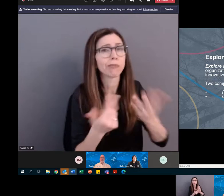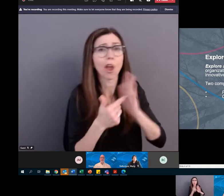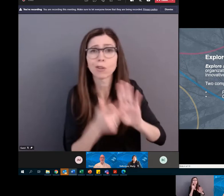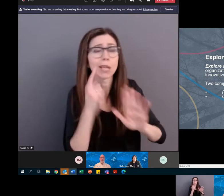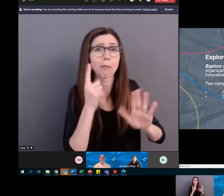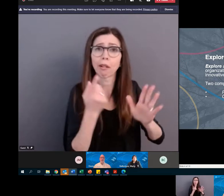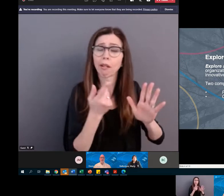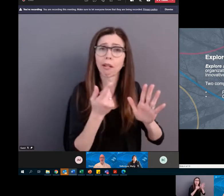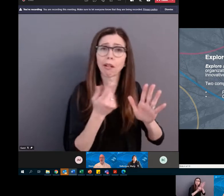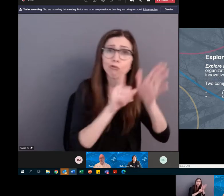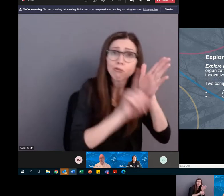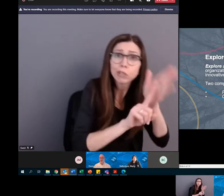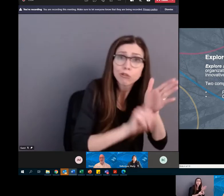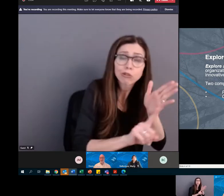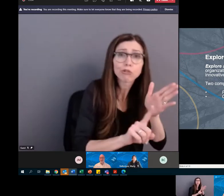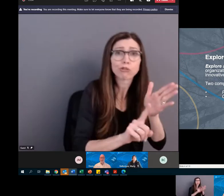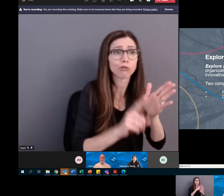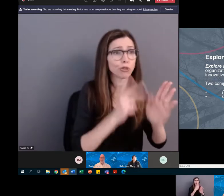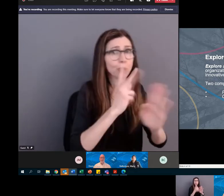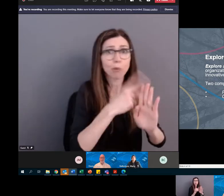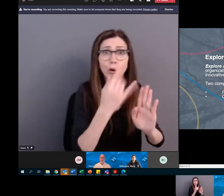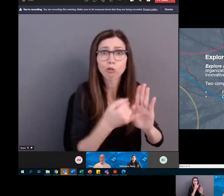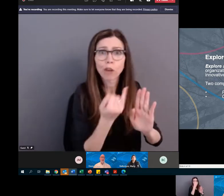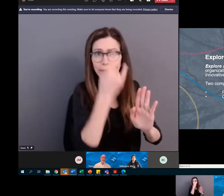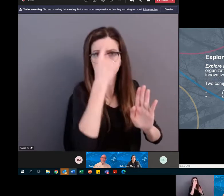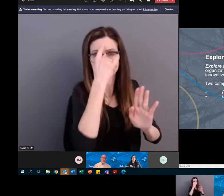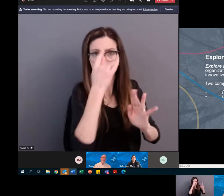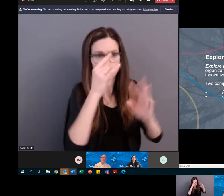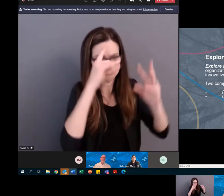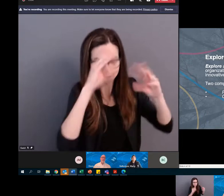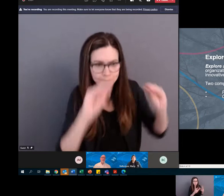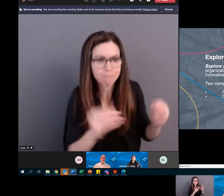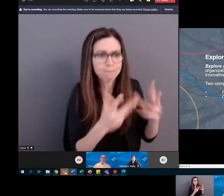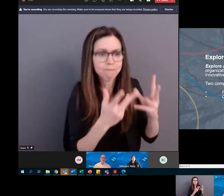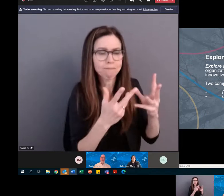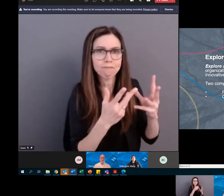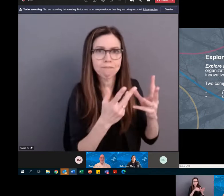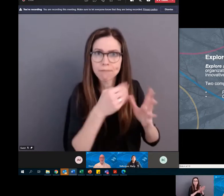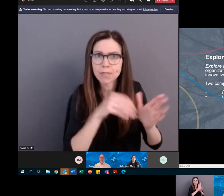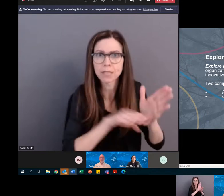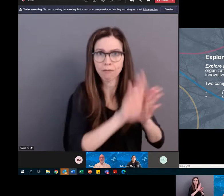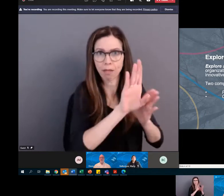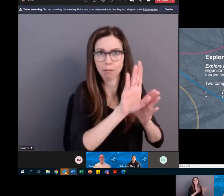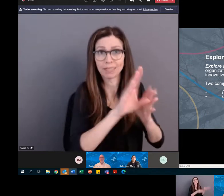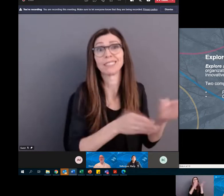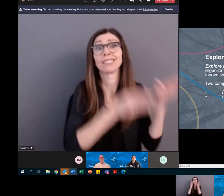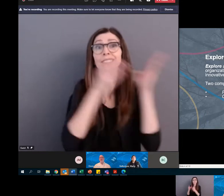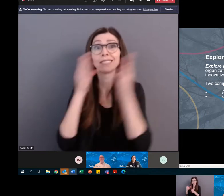project creation and project development. The Concept to Realization component of